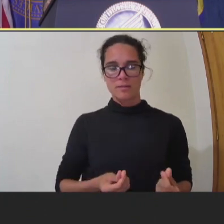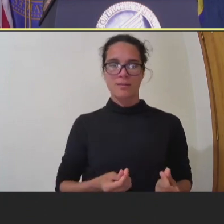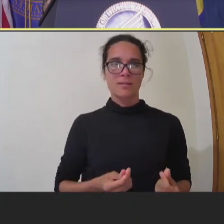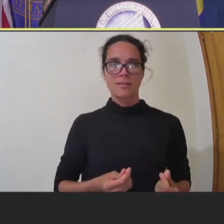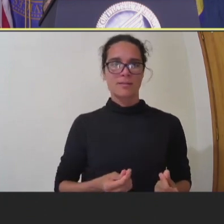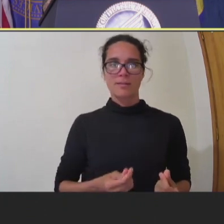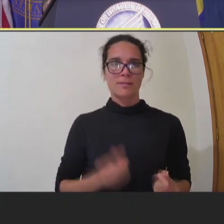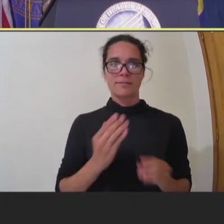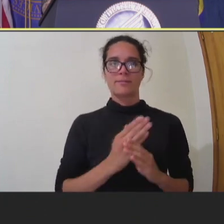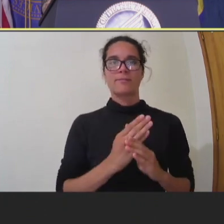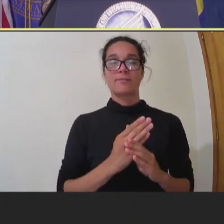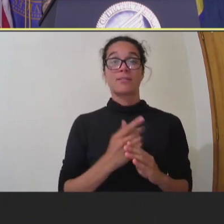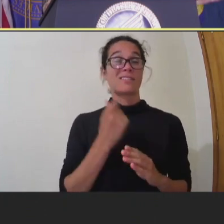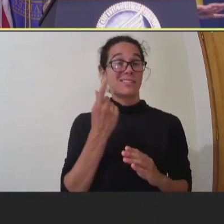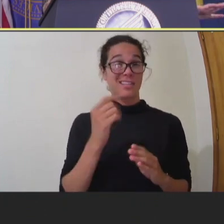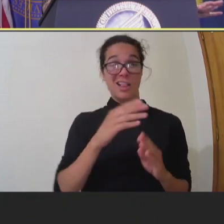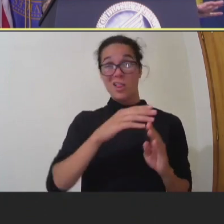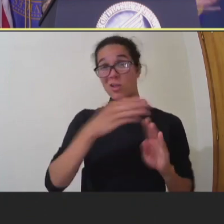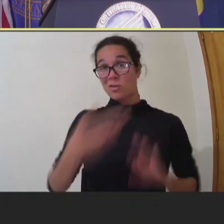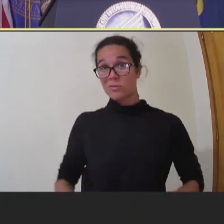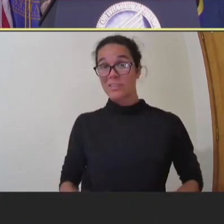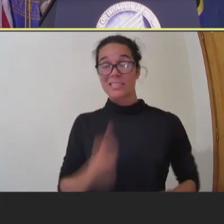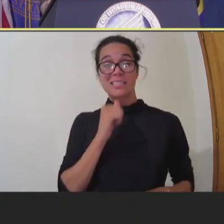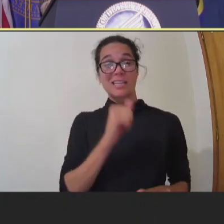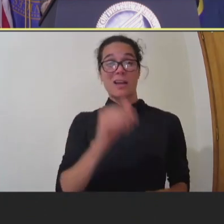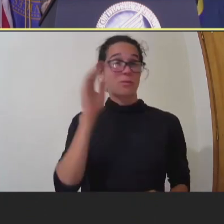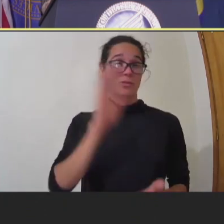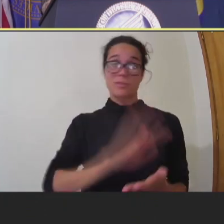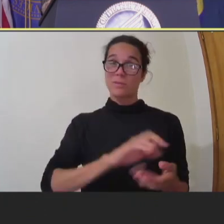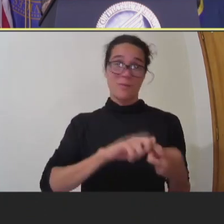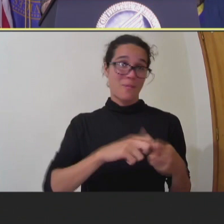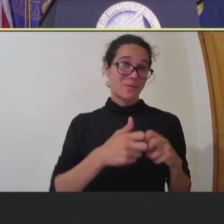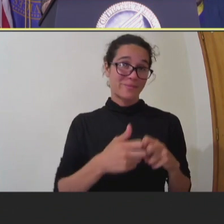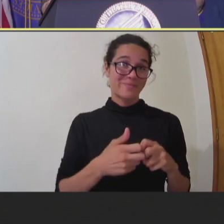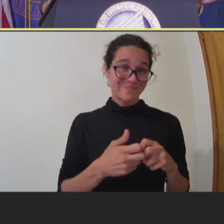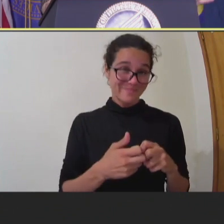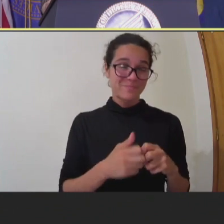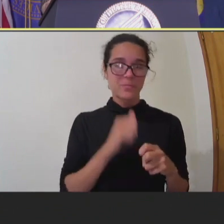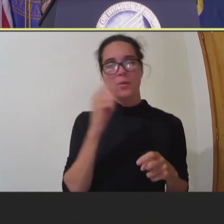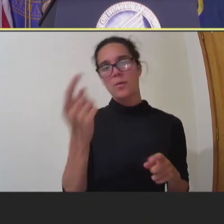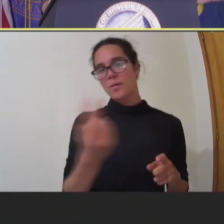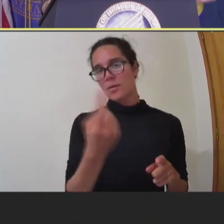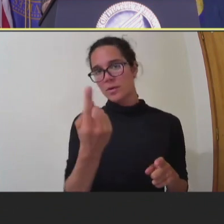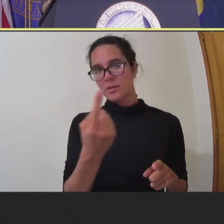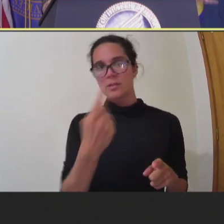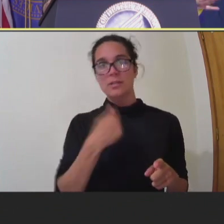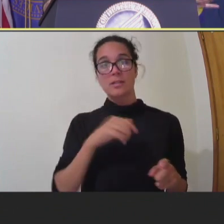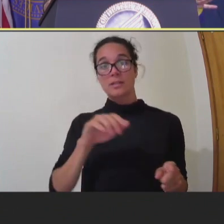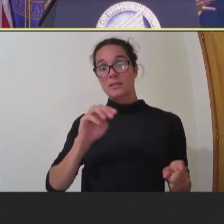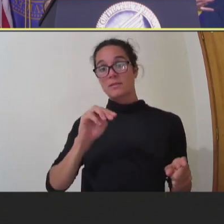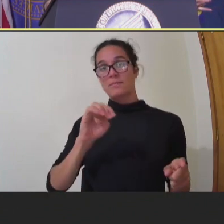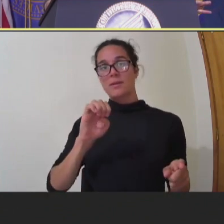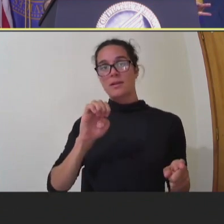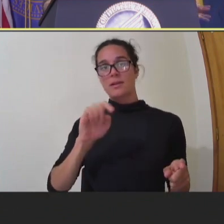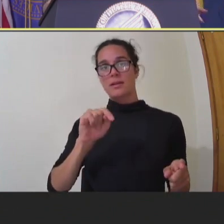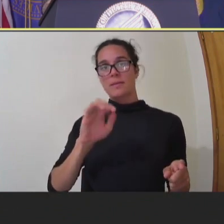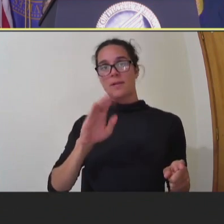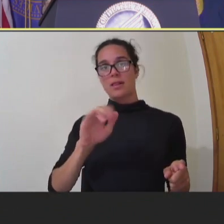does not reduce that problem. The immunologic memory stays even after weight loss has happened.